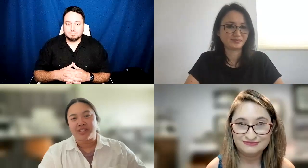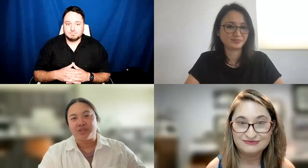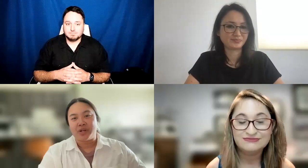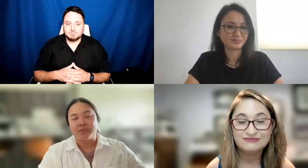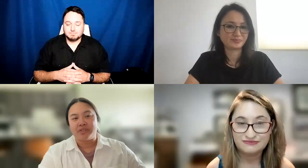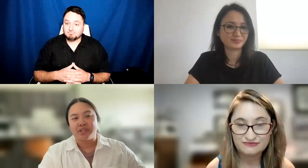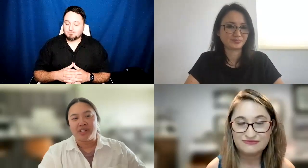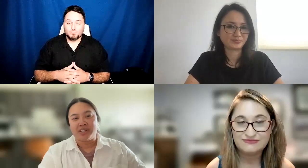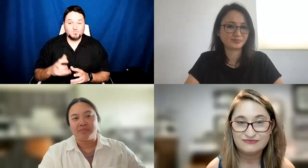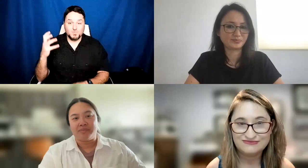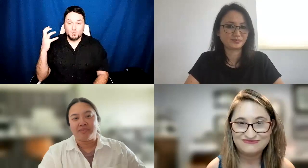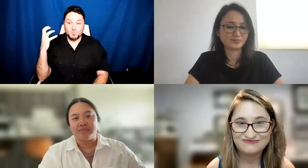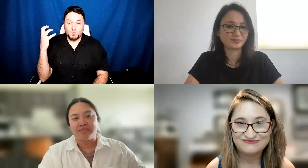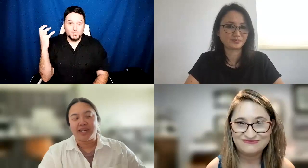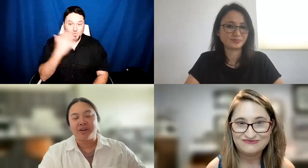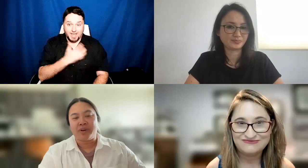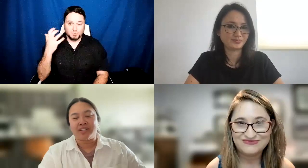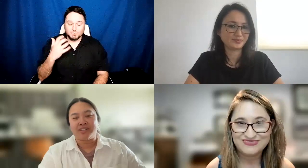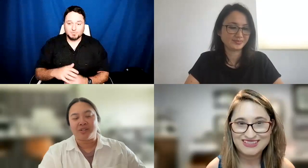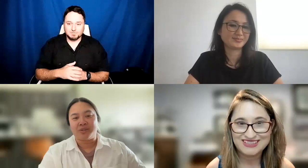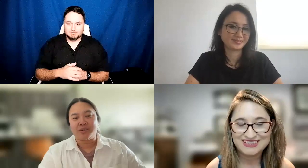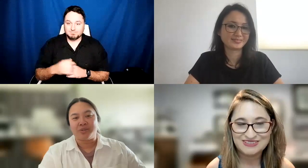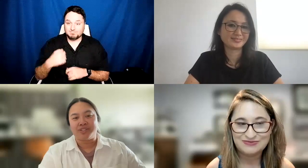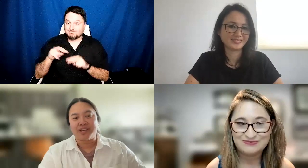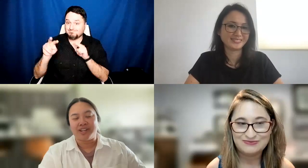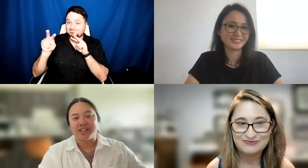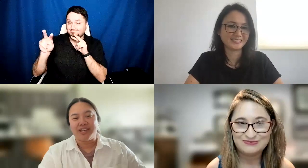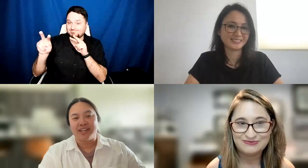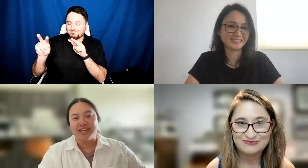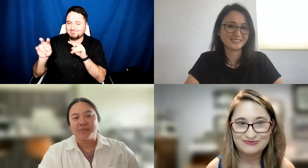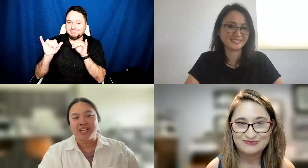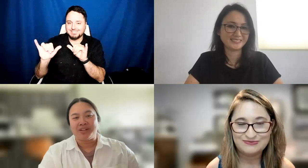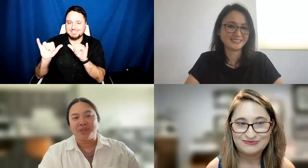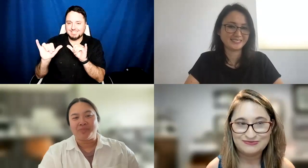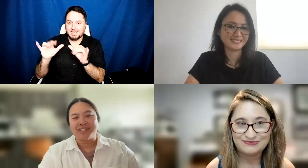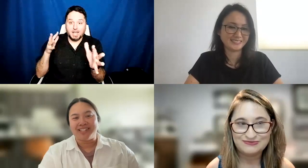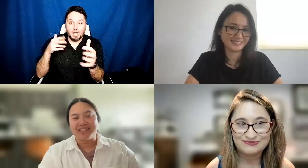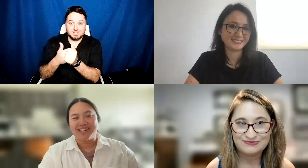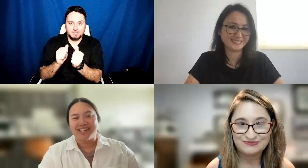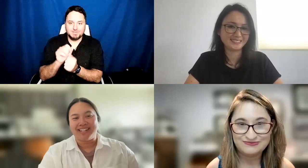That's incredible. I can't wait to stay updated with your business